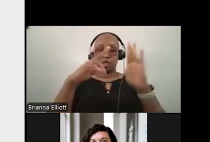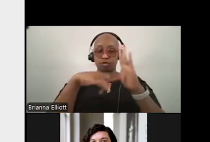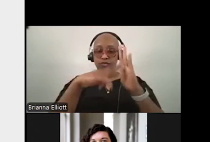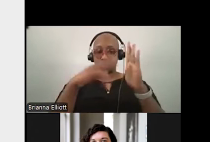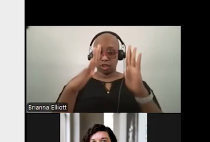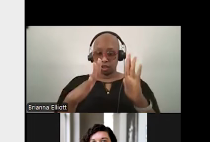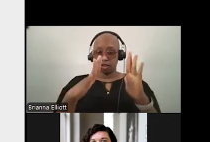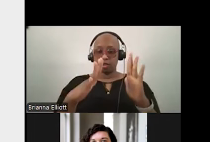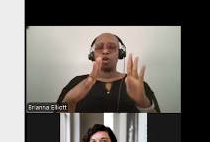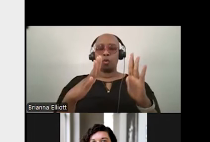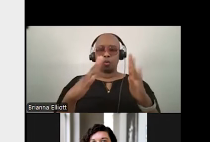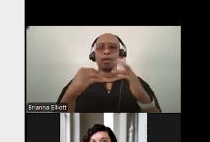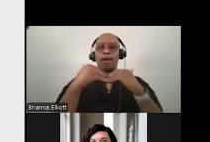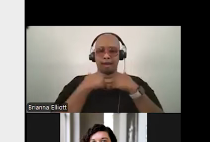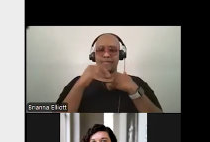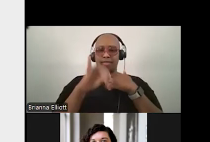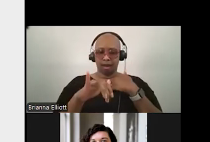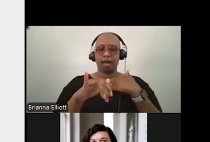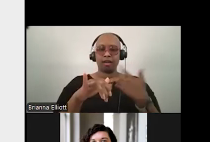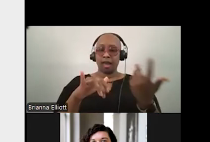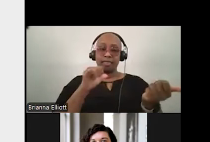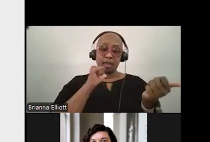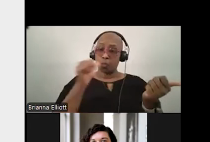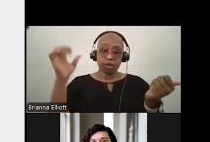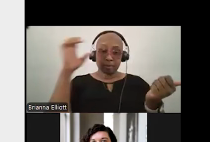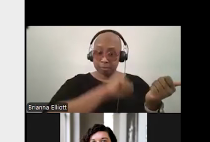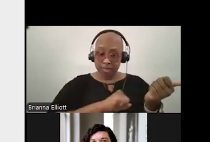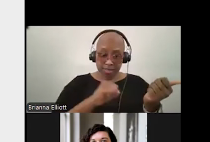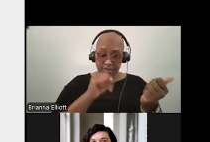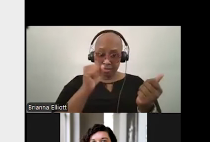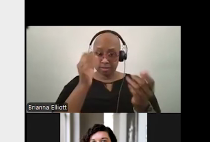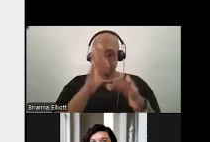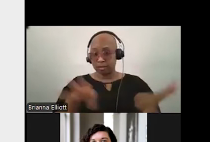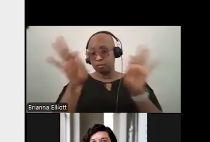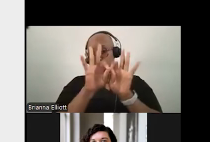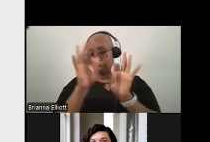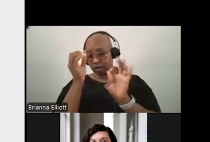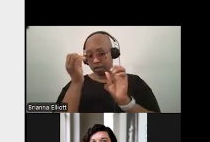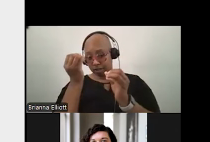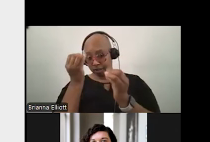would not be missing that important information that they need to fully understand this document.